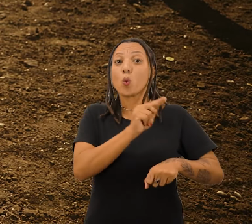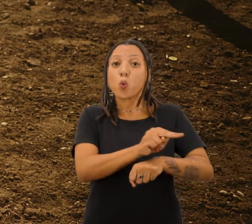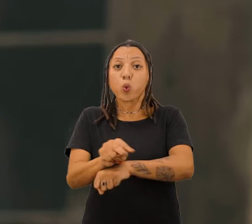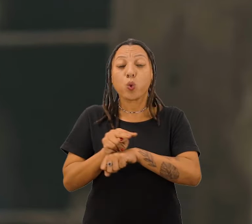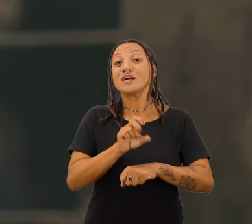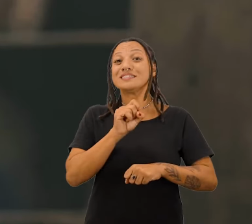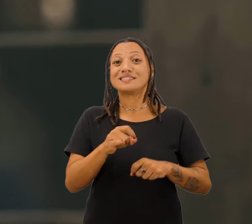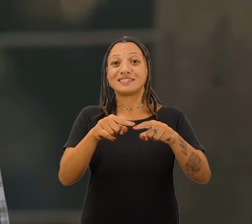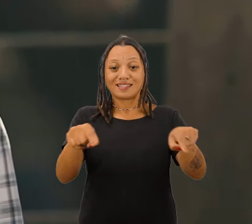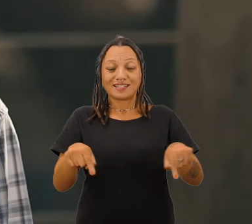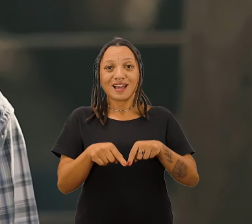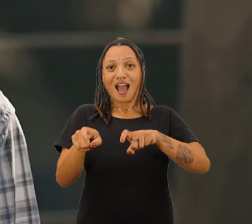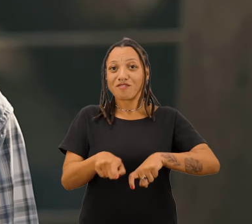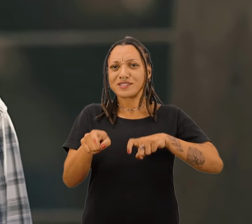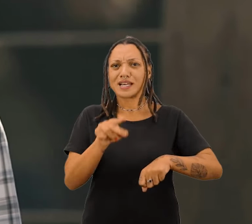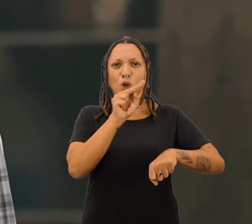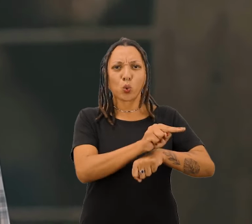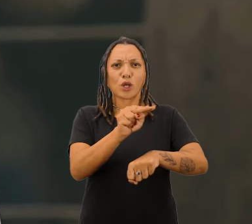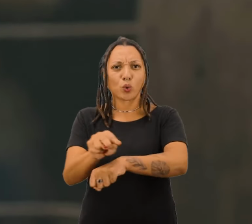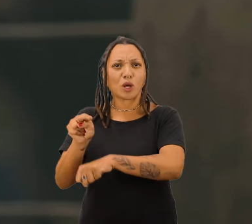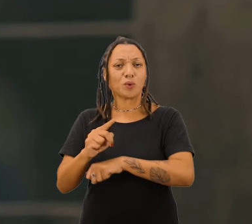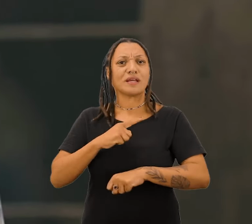if the property where it is does the whole process...